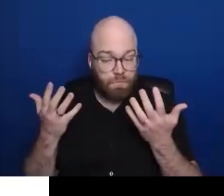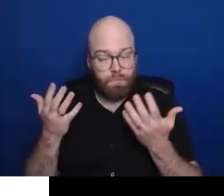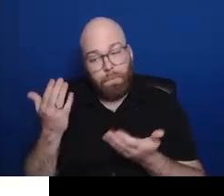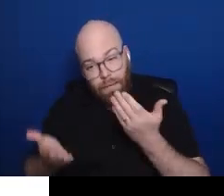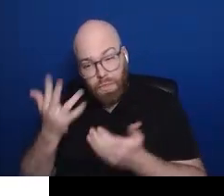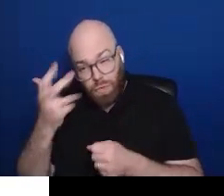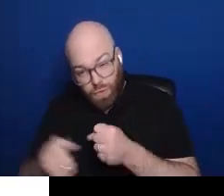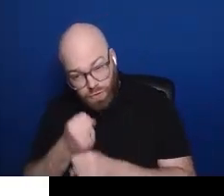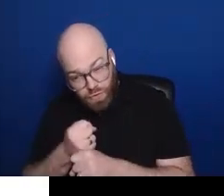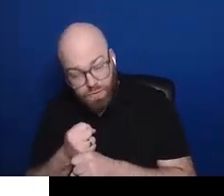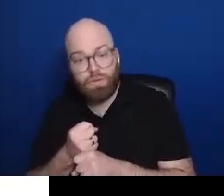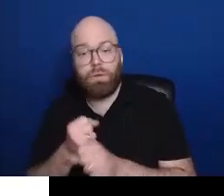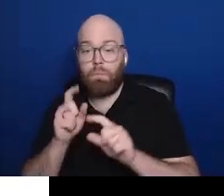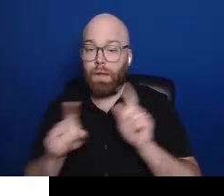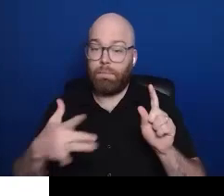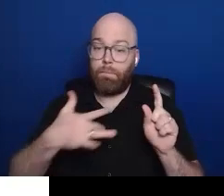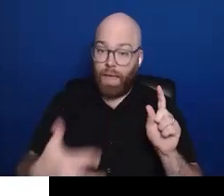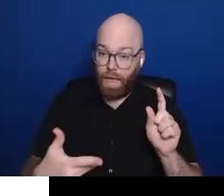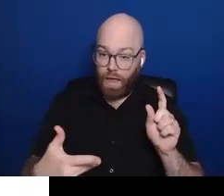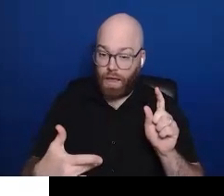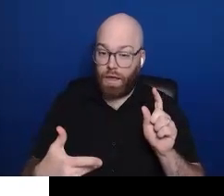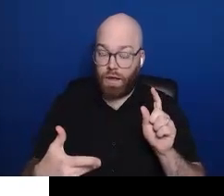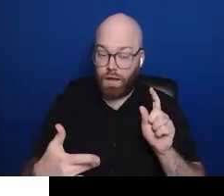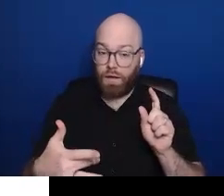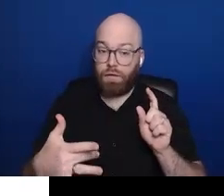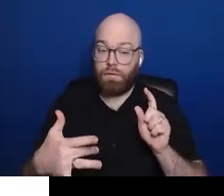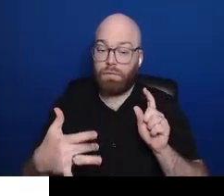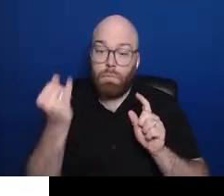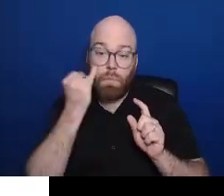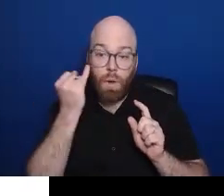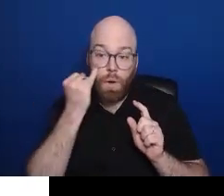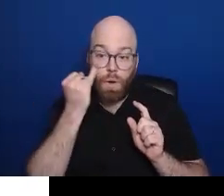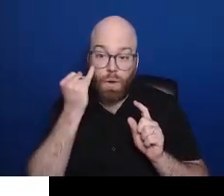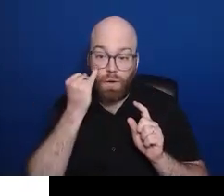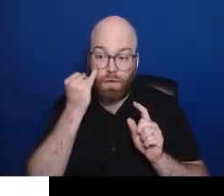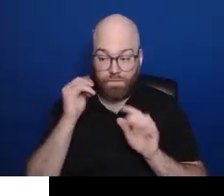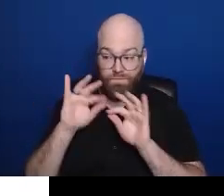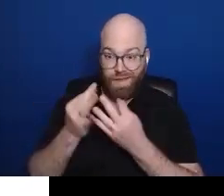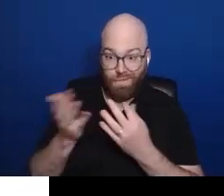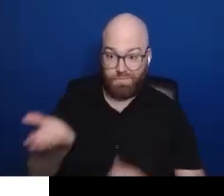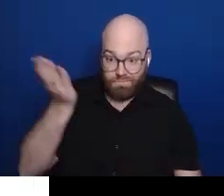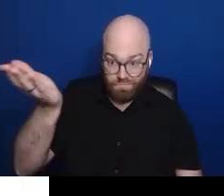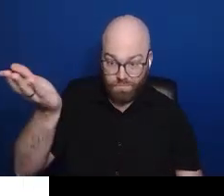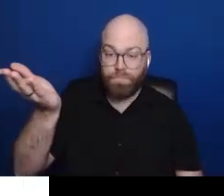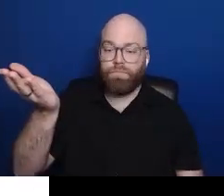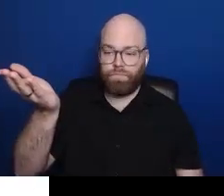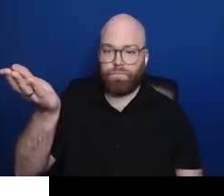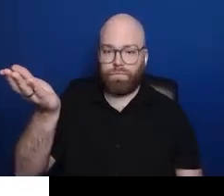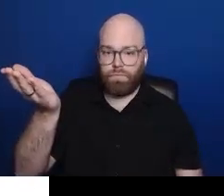But typically speaking, people adjusting under family petitions are the ones who are subject to a 20 or more year wait.